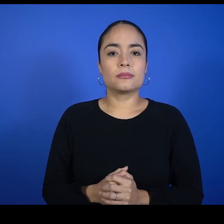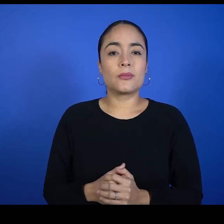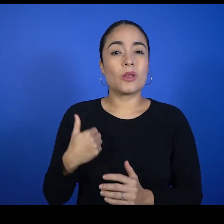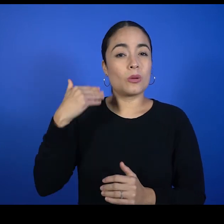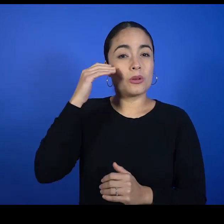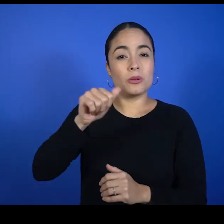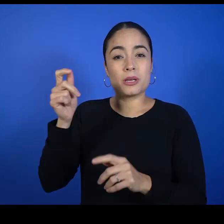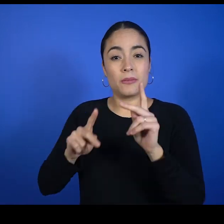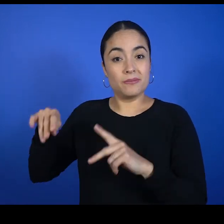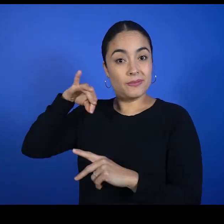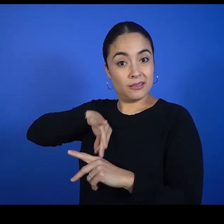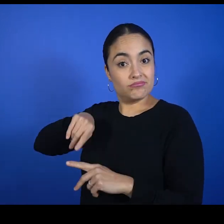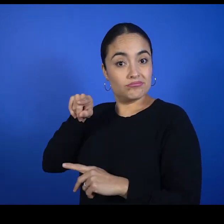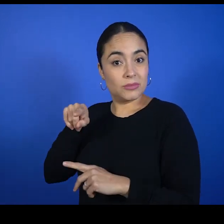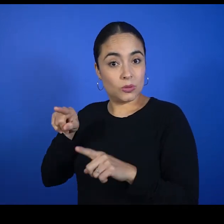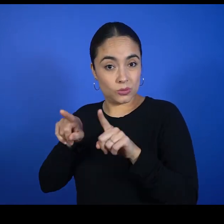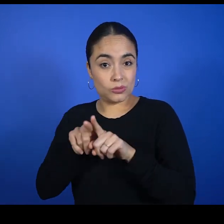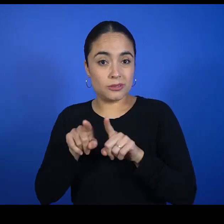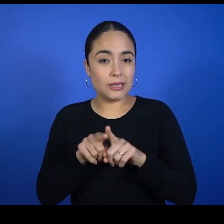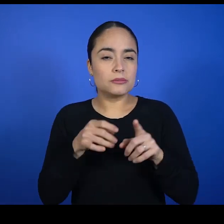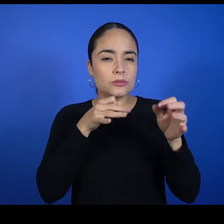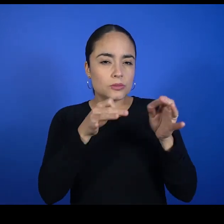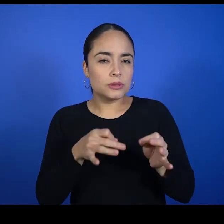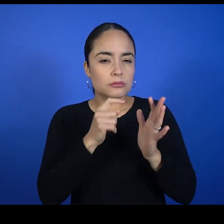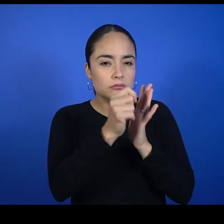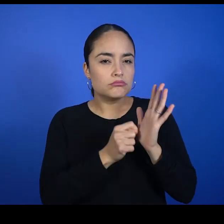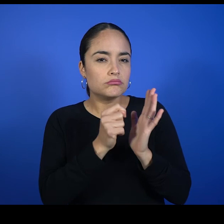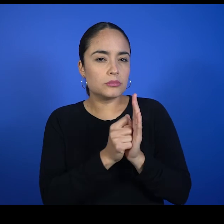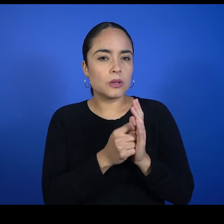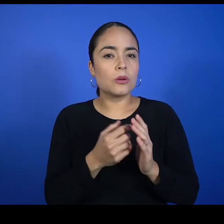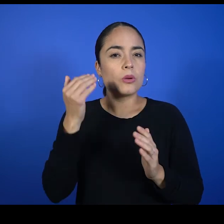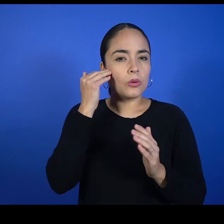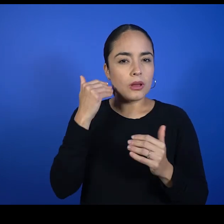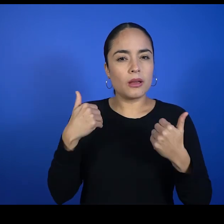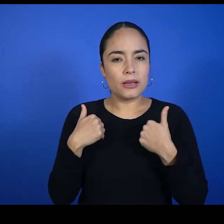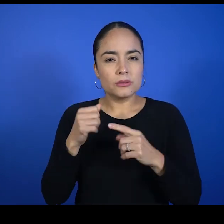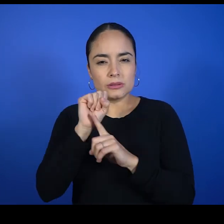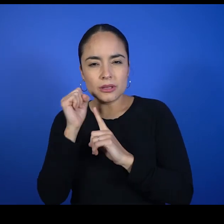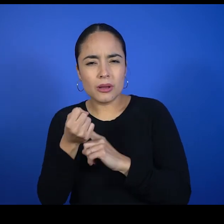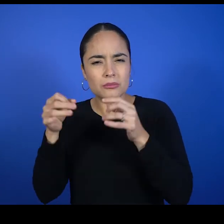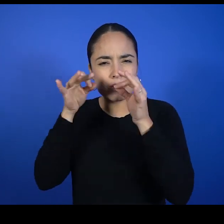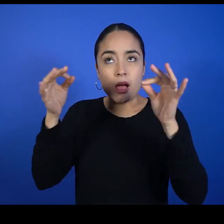Kevin: I, and I'm sure a lot of others, would benefit from descriptive video. Just having the words and the situations told to them would make the process a lot easier.